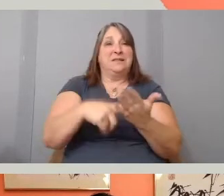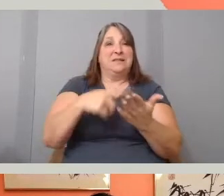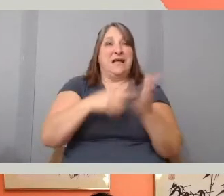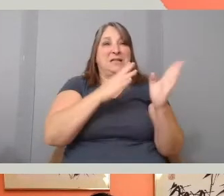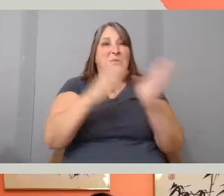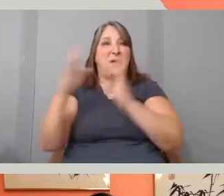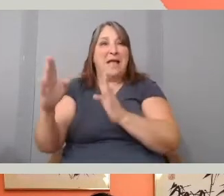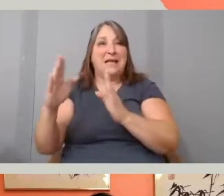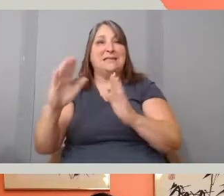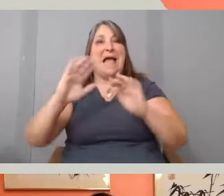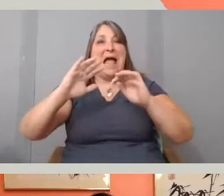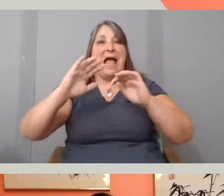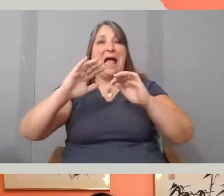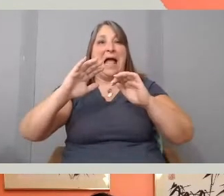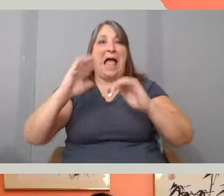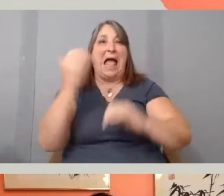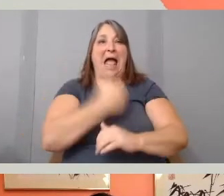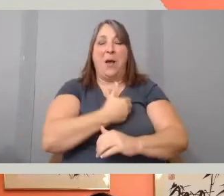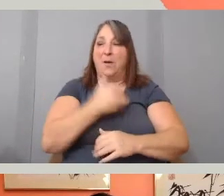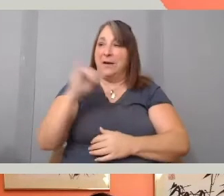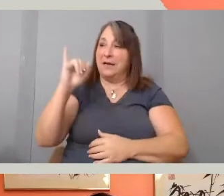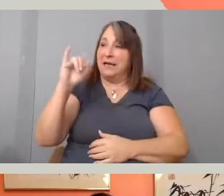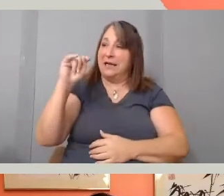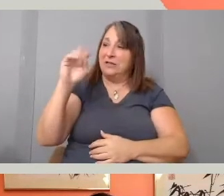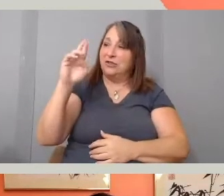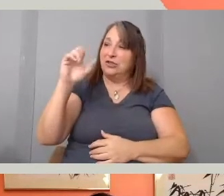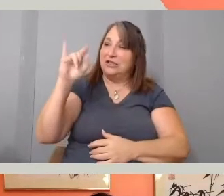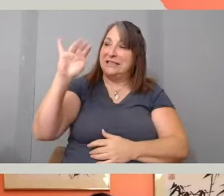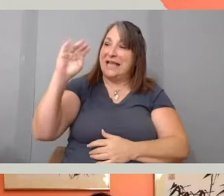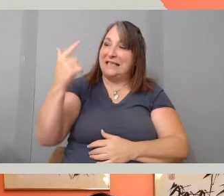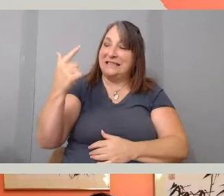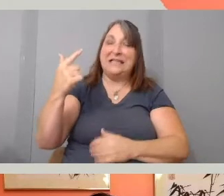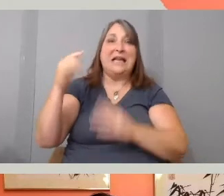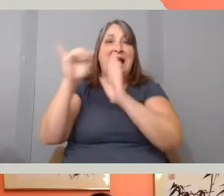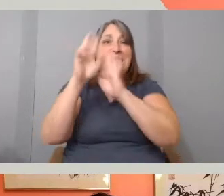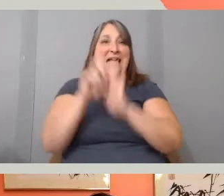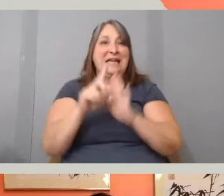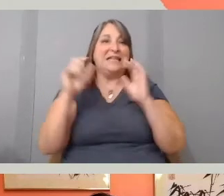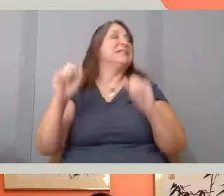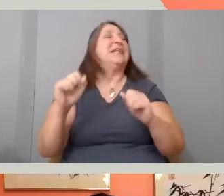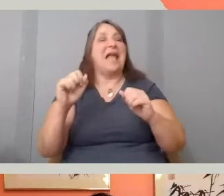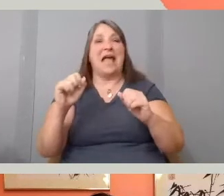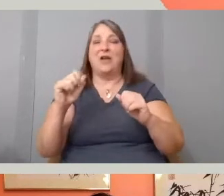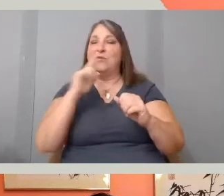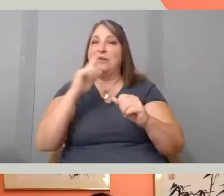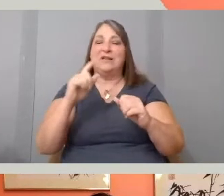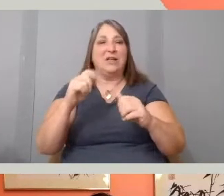our intersecting identities can influence the filmmaking practice and can deepen how a story is told.